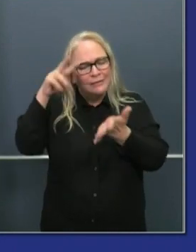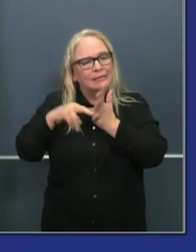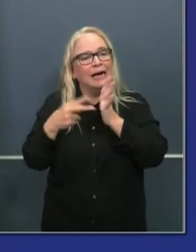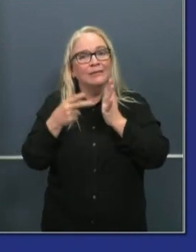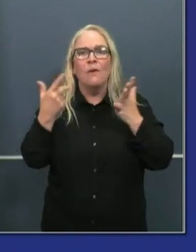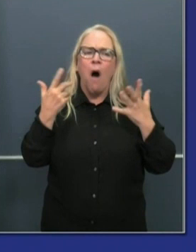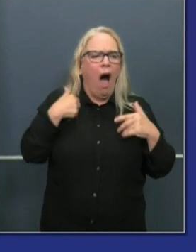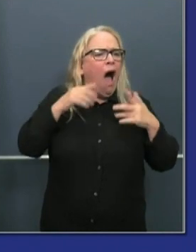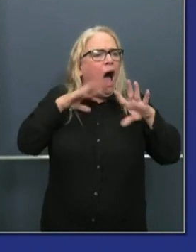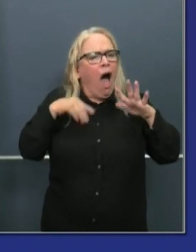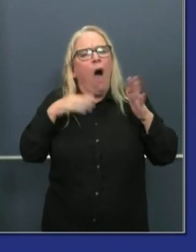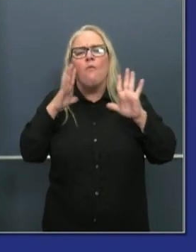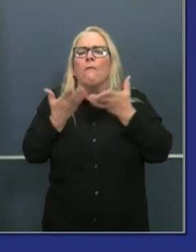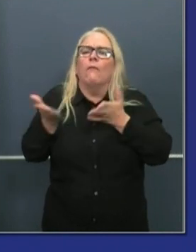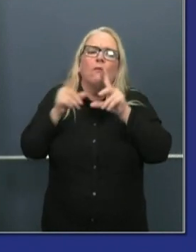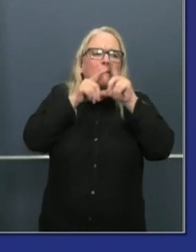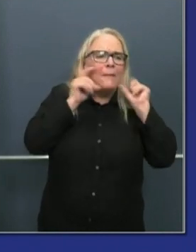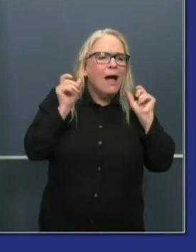SAID THIS AGAIN ON MANY